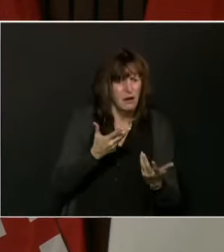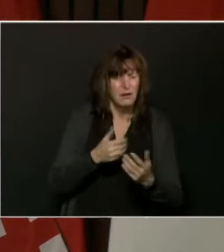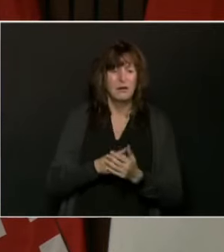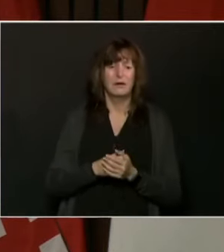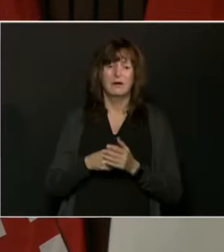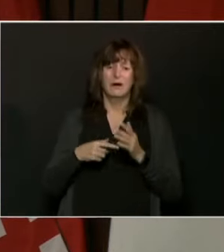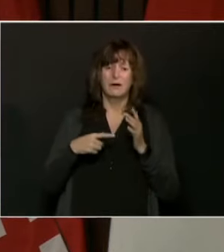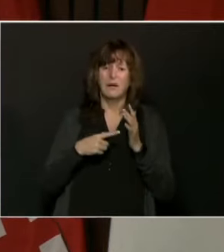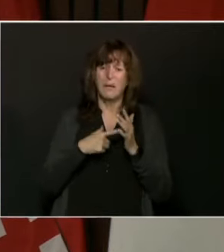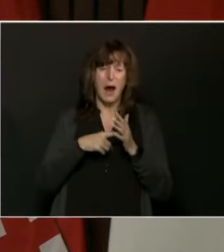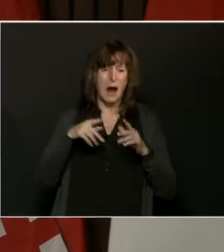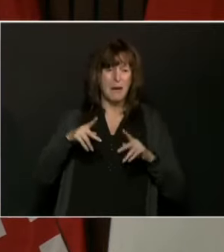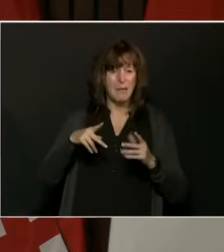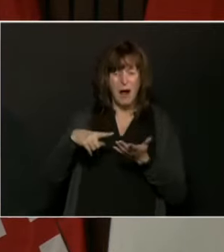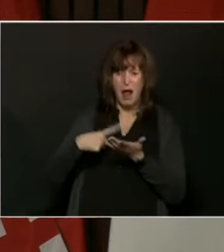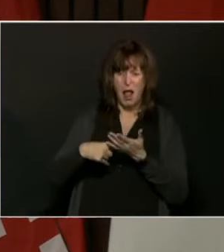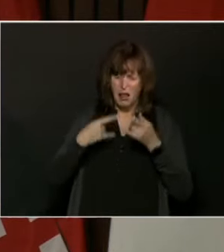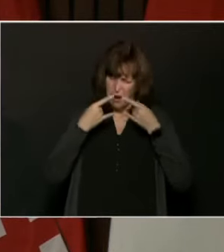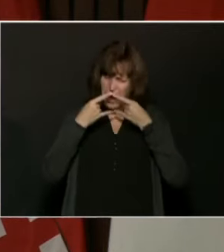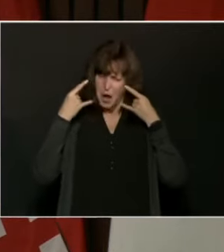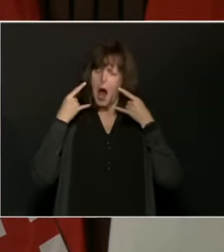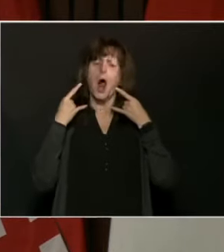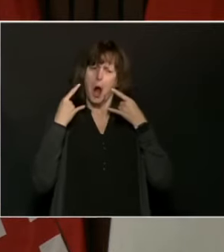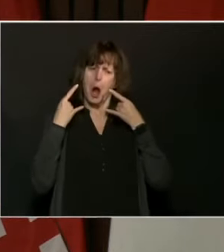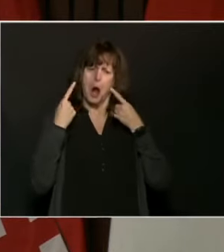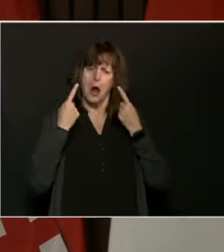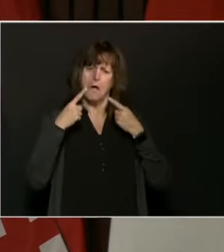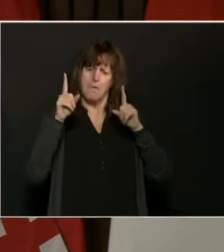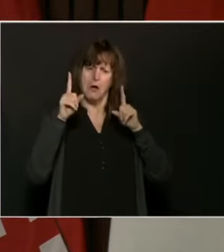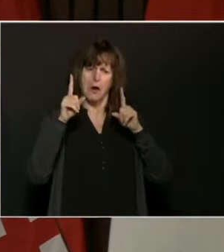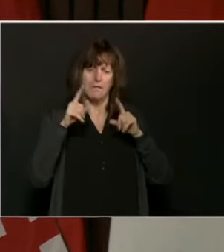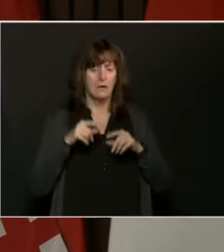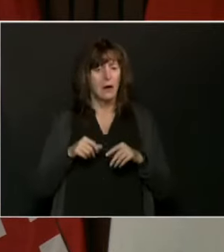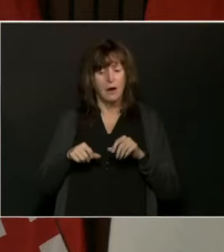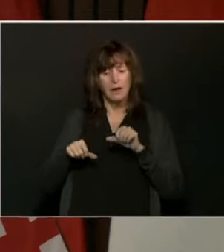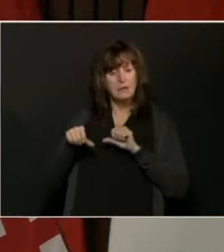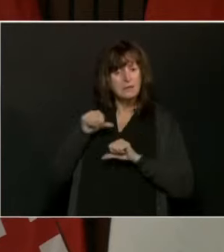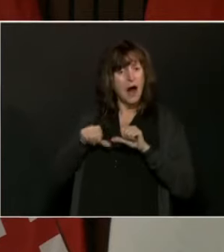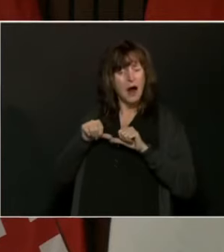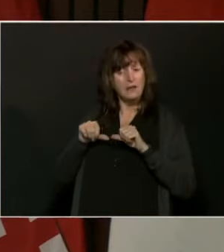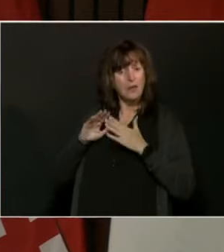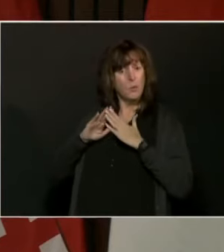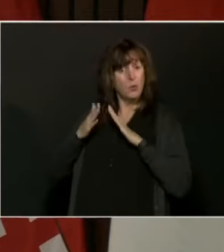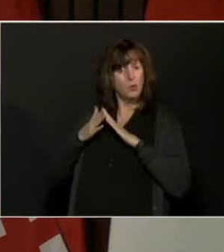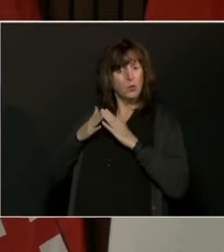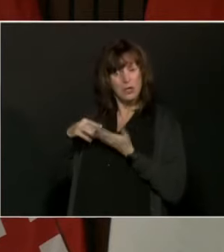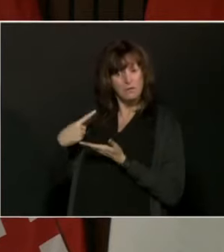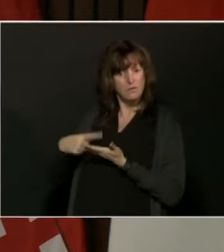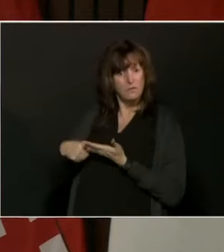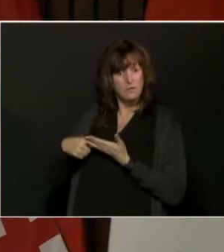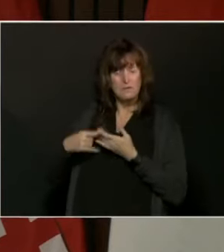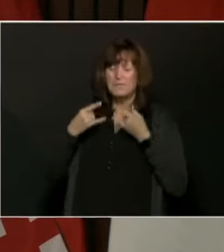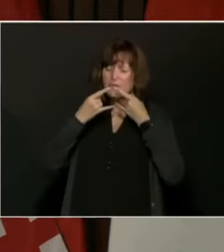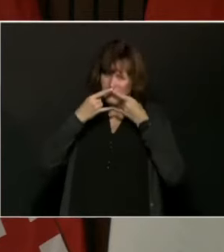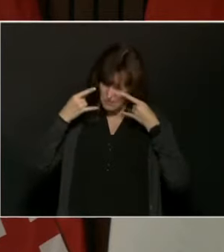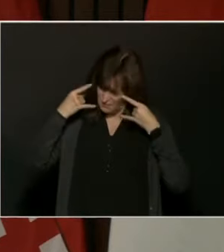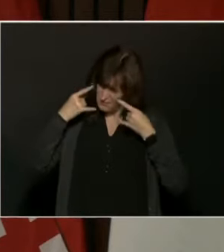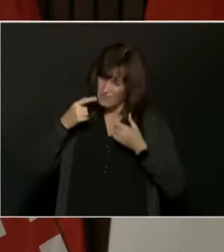ALTHOUGH THERE PERSIST SOME DEBATE, ABOUT THE QUESTION OF MASKS, I DON'T BELIEVE ANY REAL